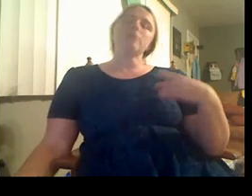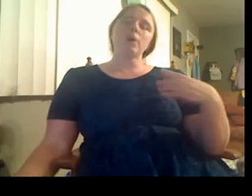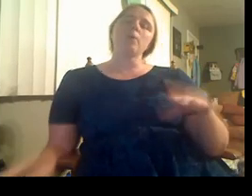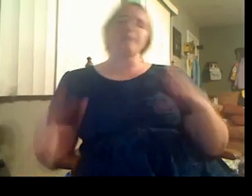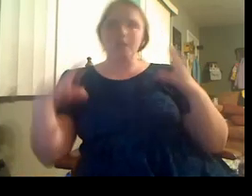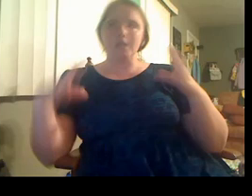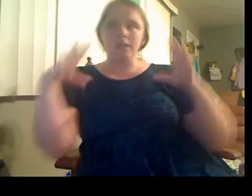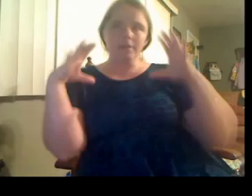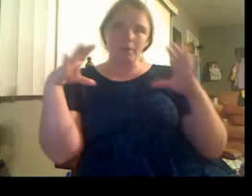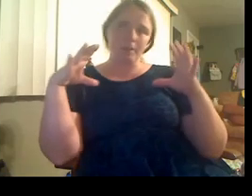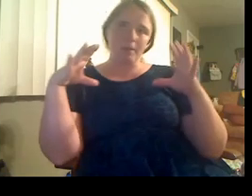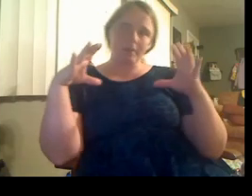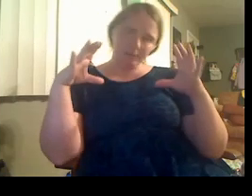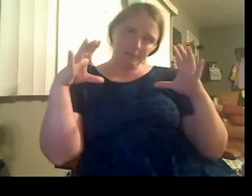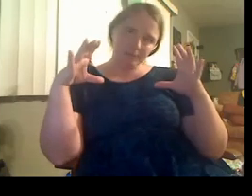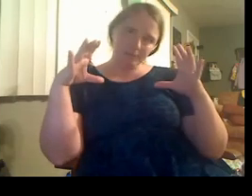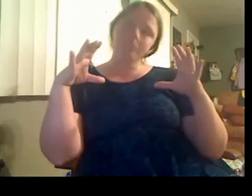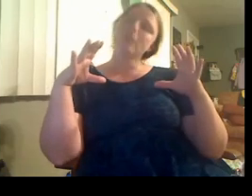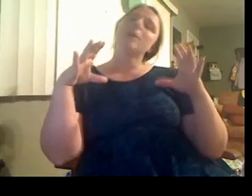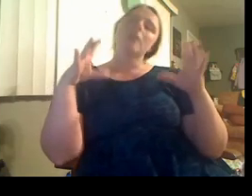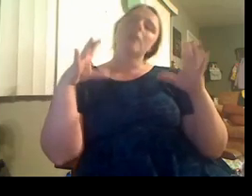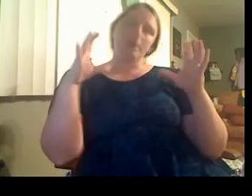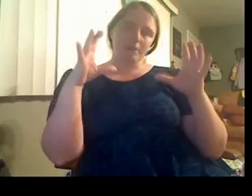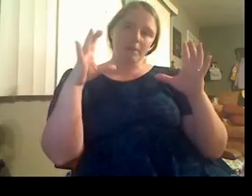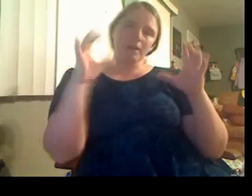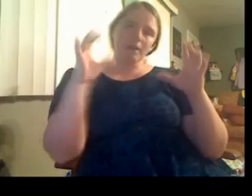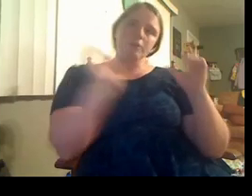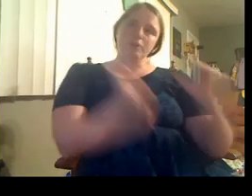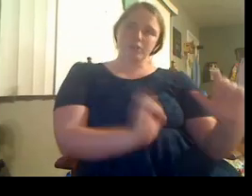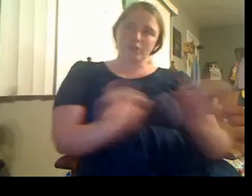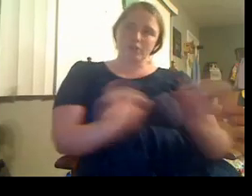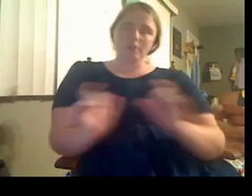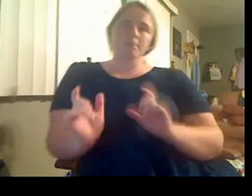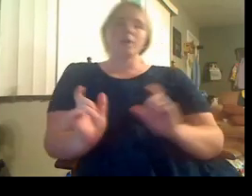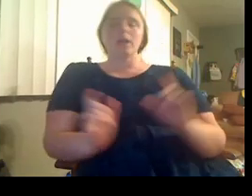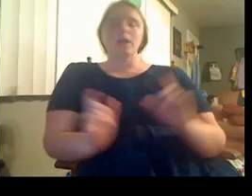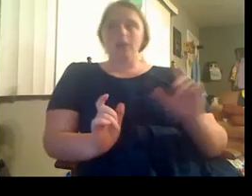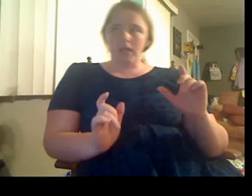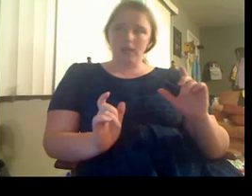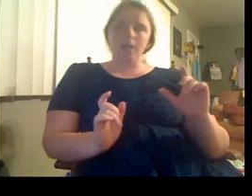So within SELPAs, SELPAs govern their districts.